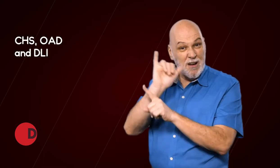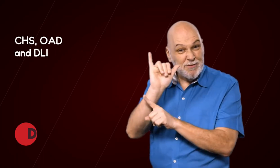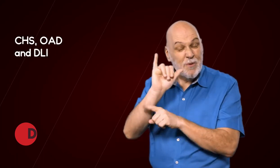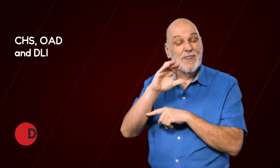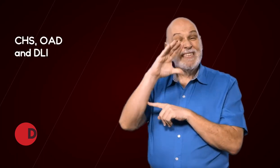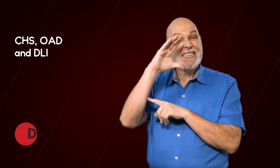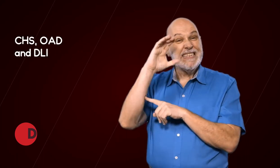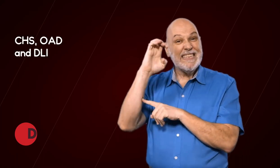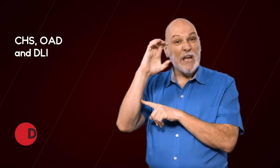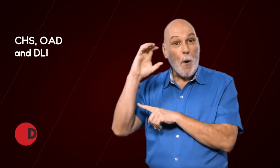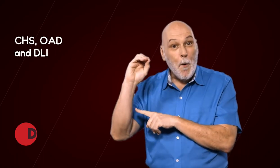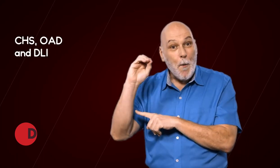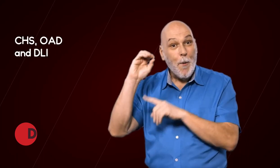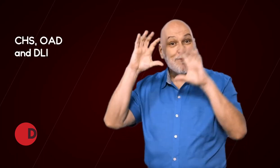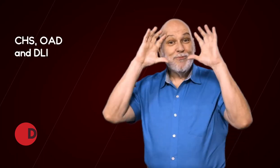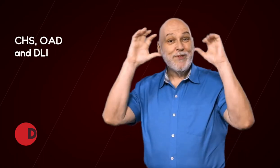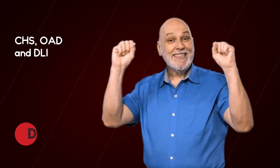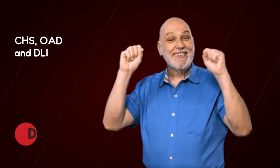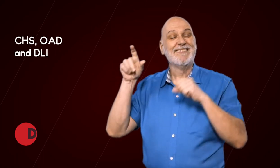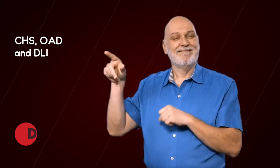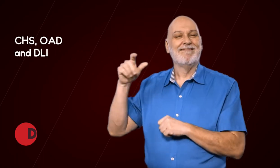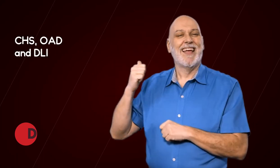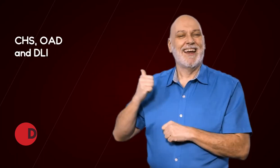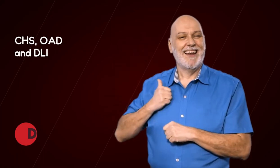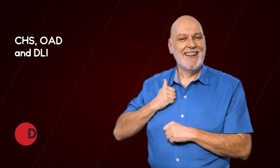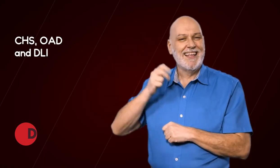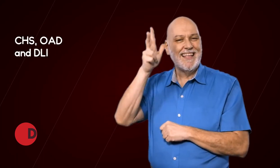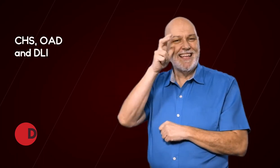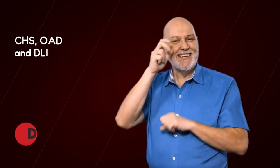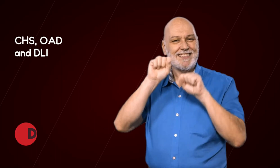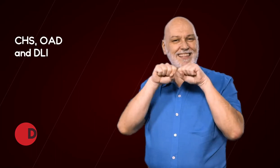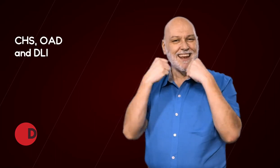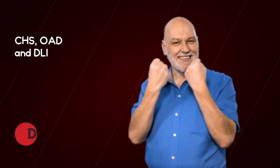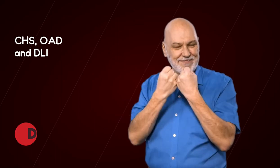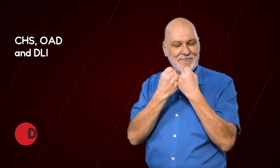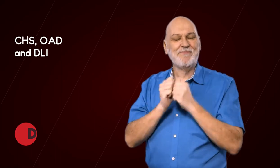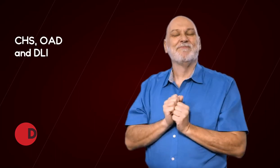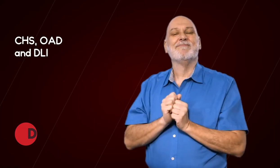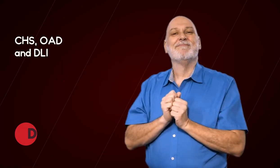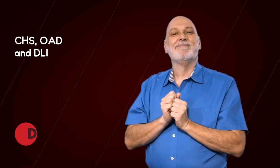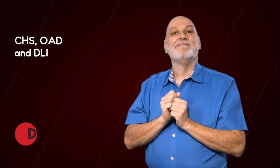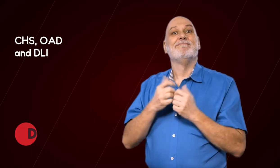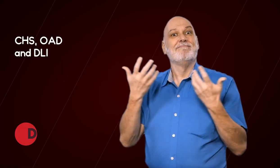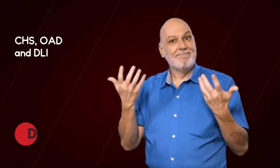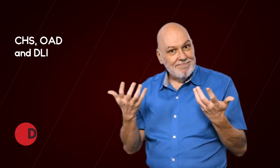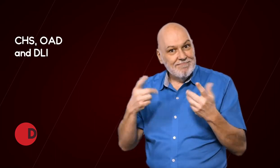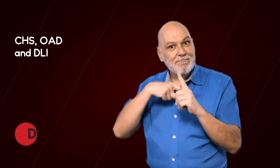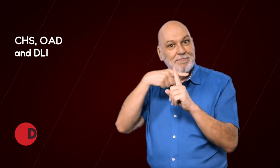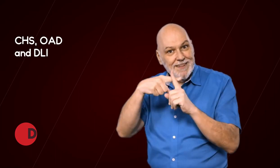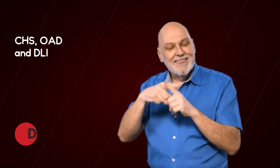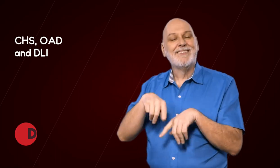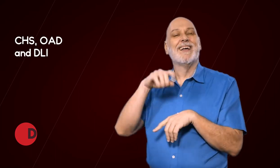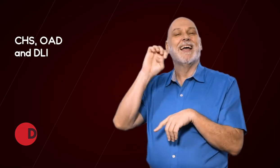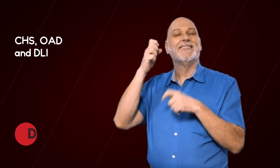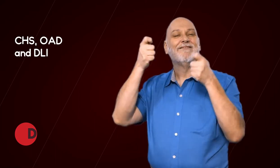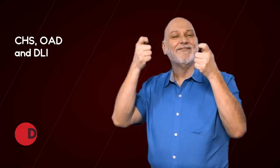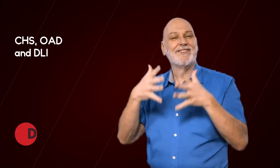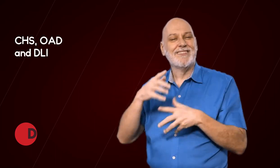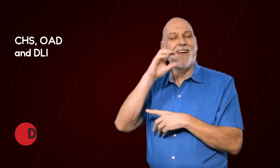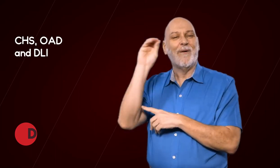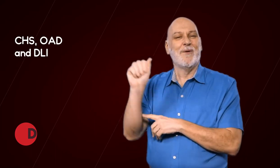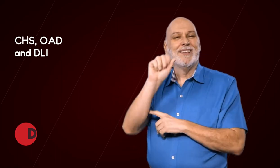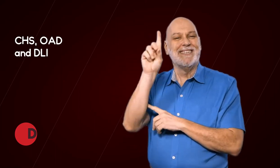CEO and president of Canadian Hearing Society,